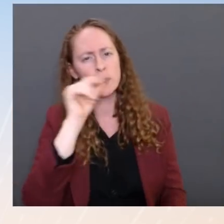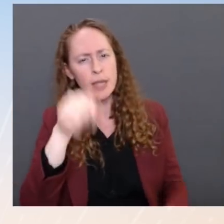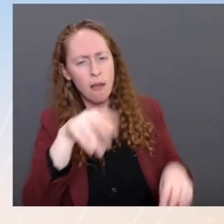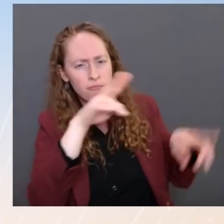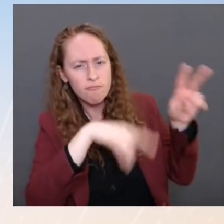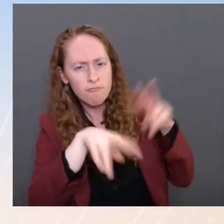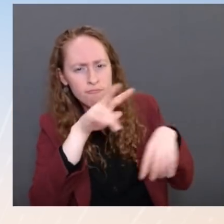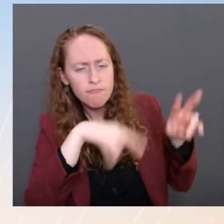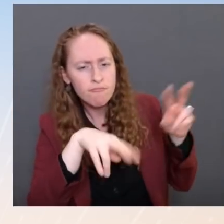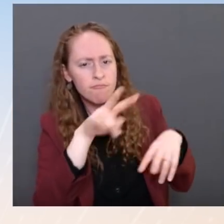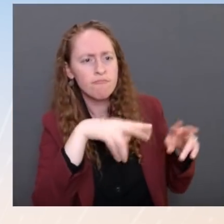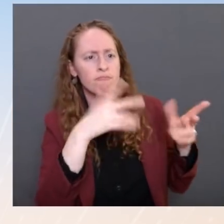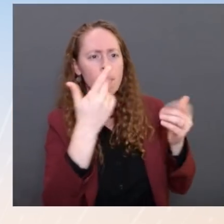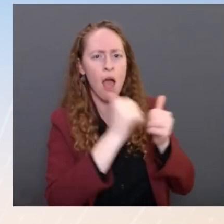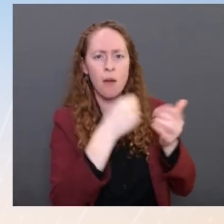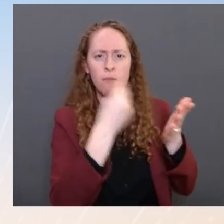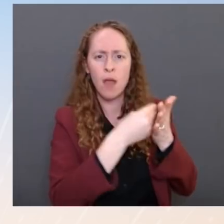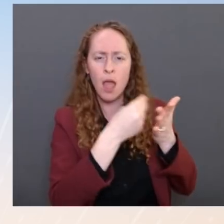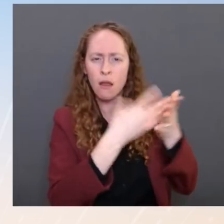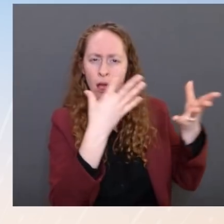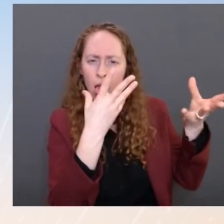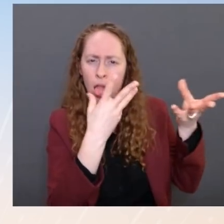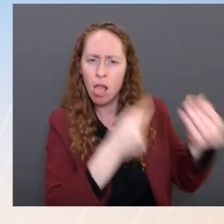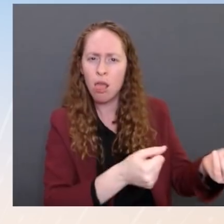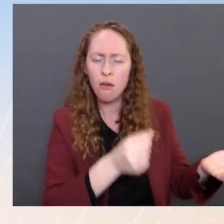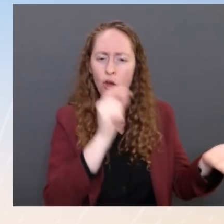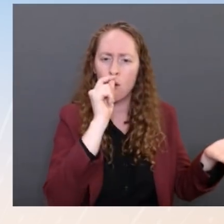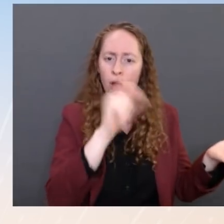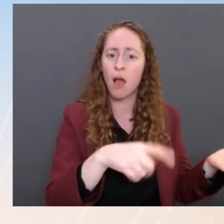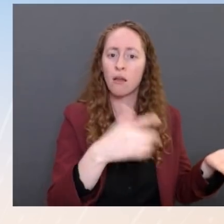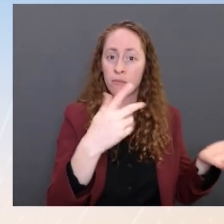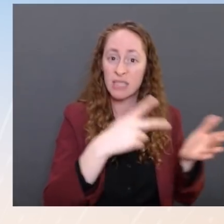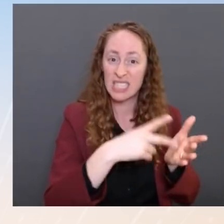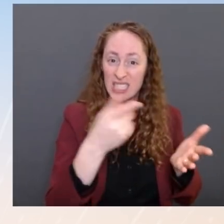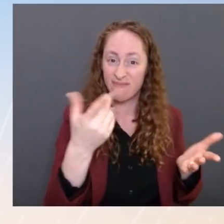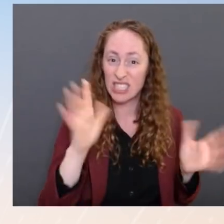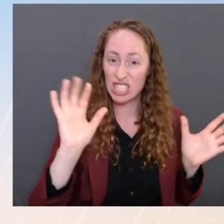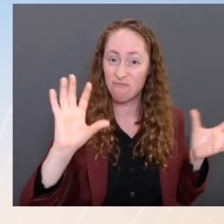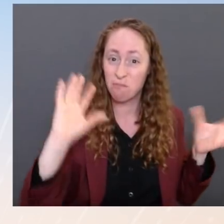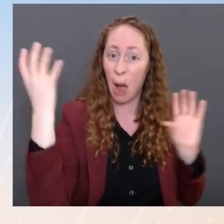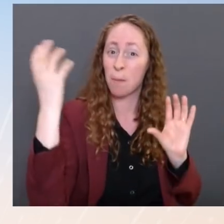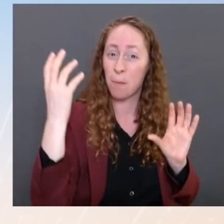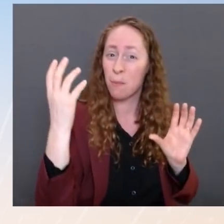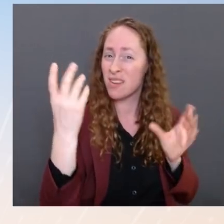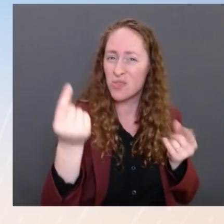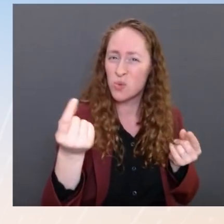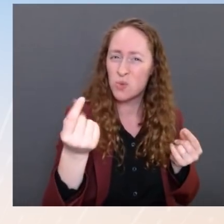Any consideration of that? Ms. Psaki: Well, I would say that we agree oversight is critical. That's why the package already includes millions of dollars